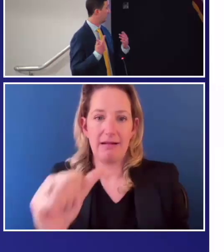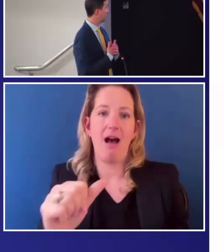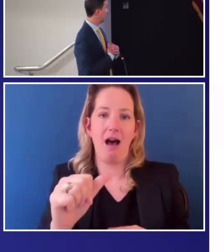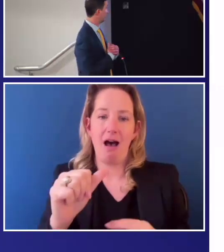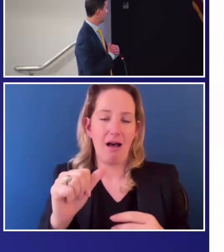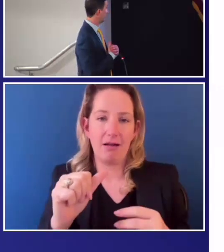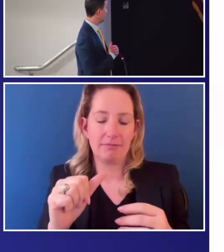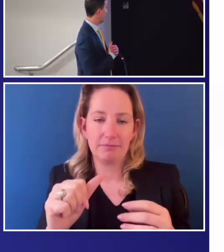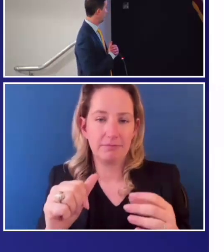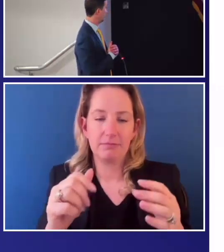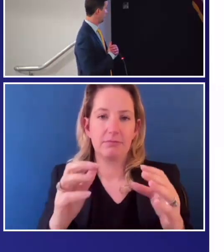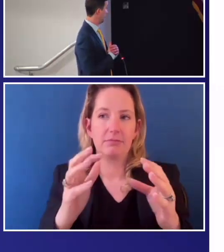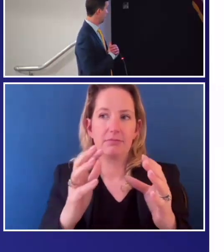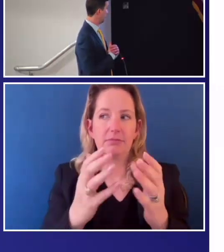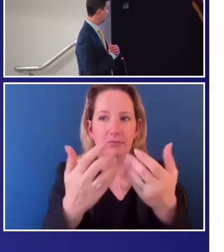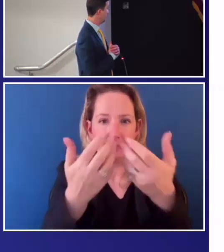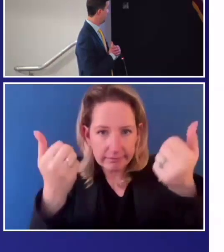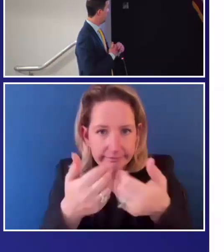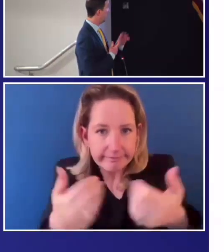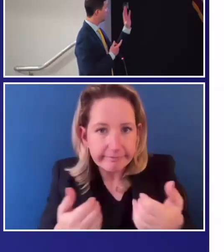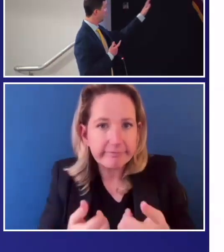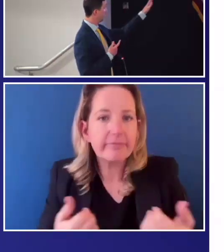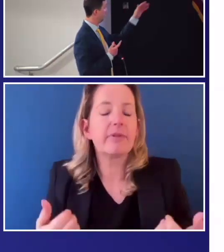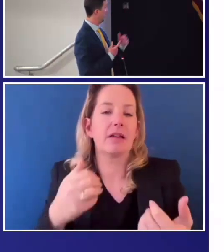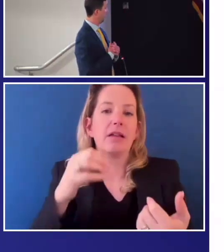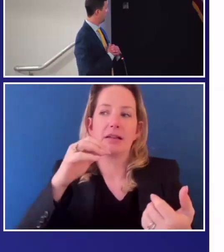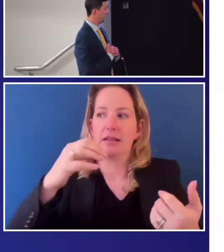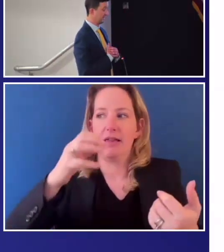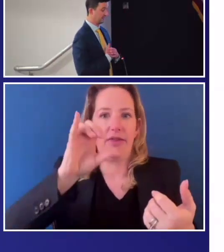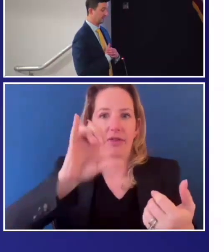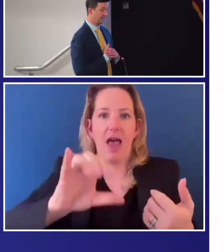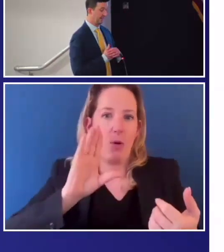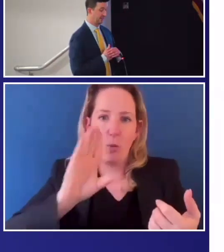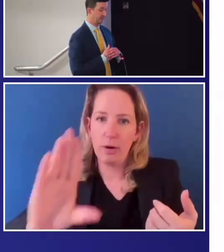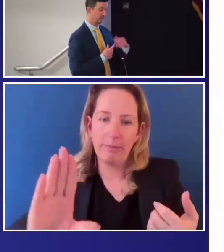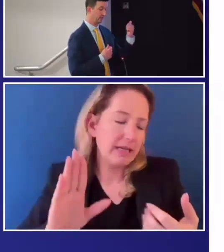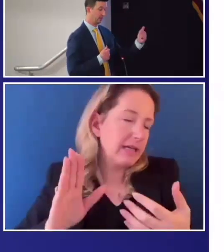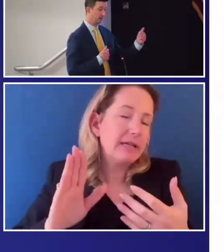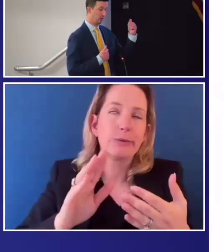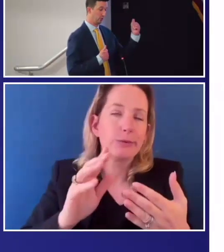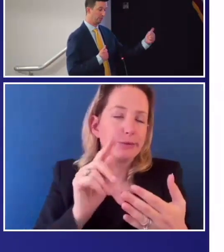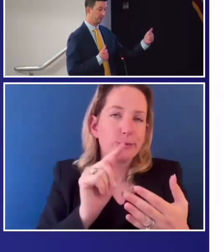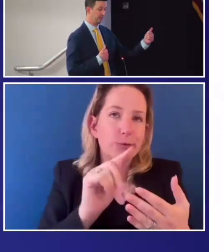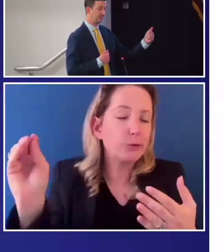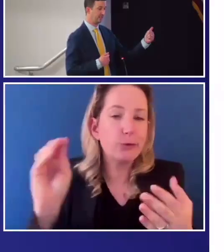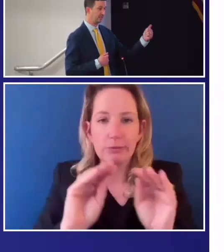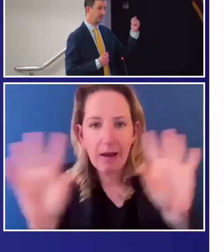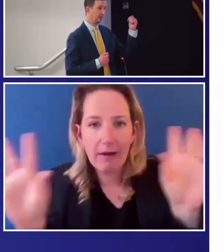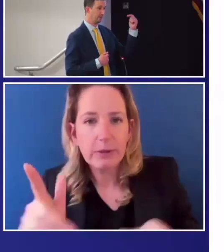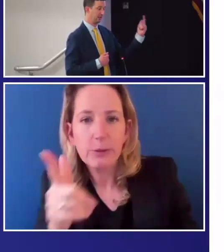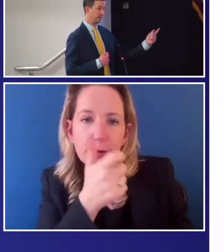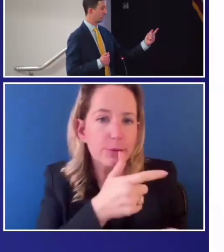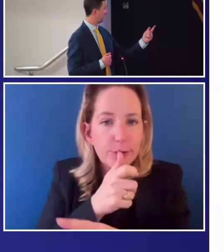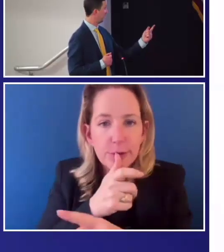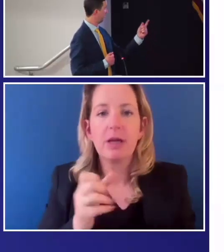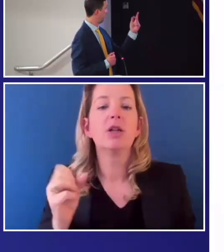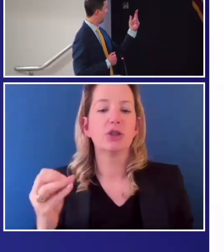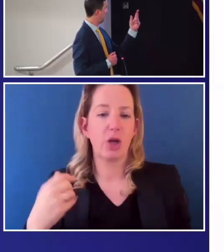if we disaggregated at such a fine-grained level. So we have put this data set at the OPEID by credential level,